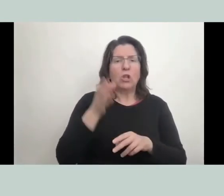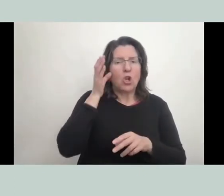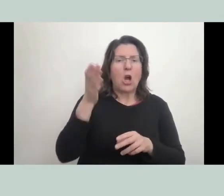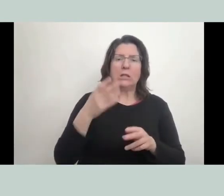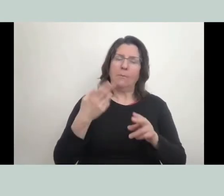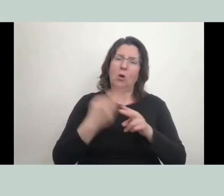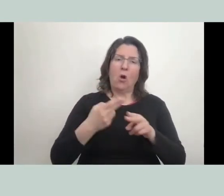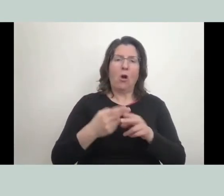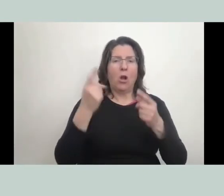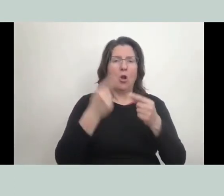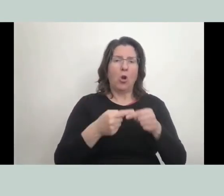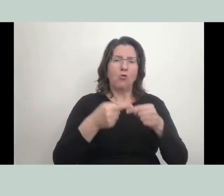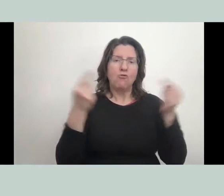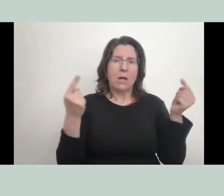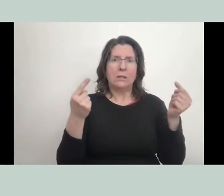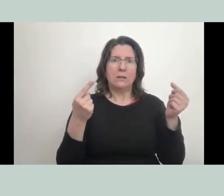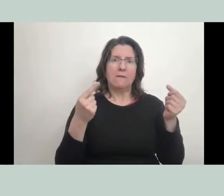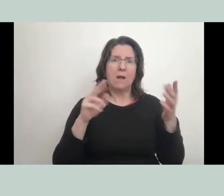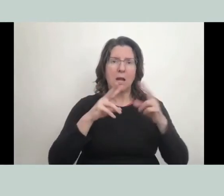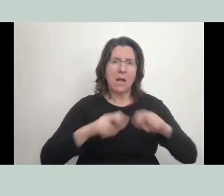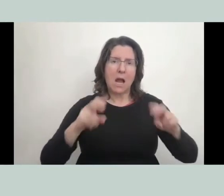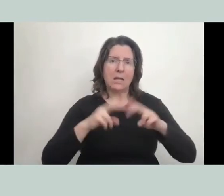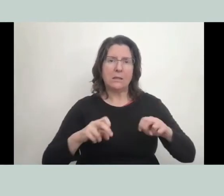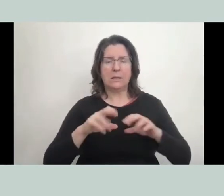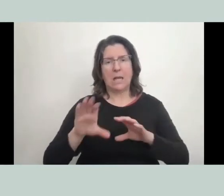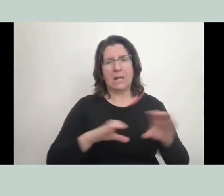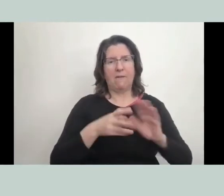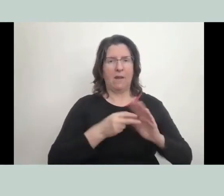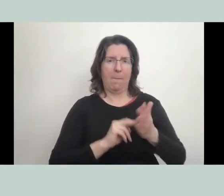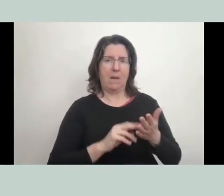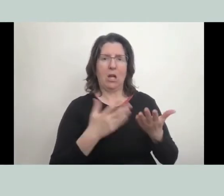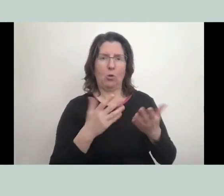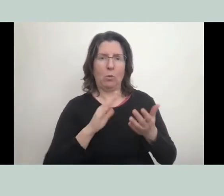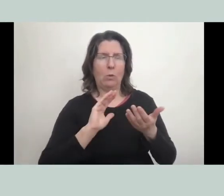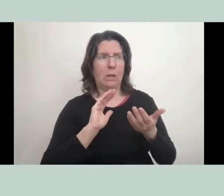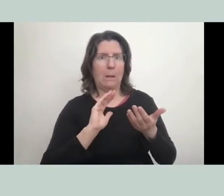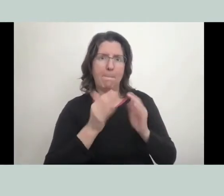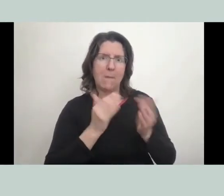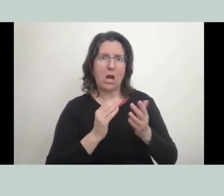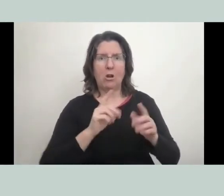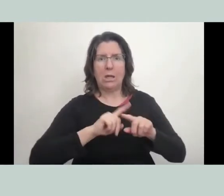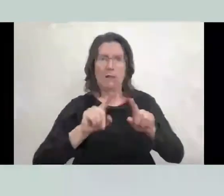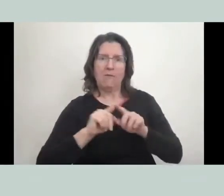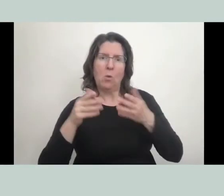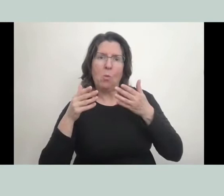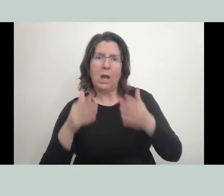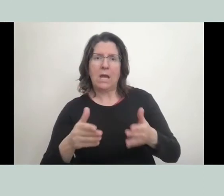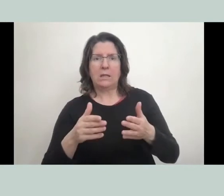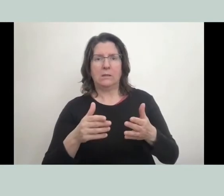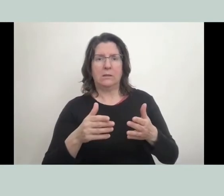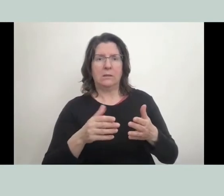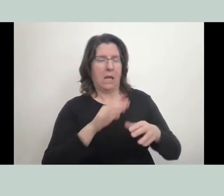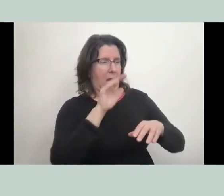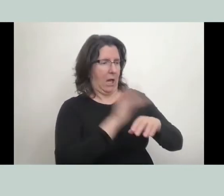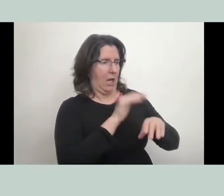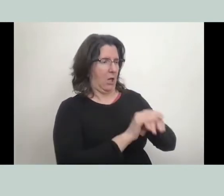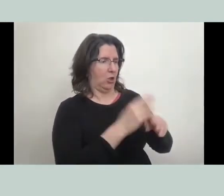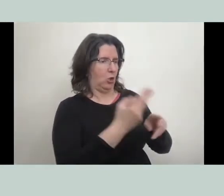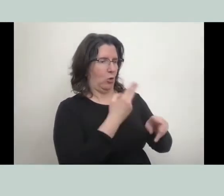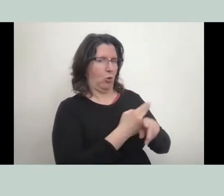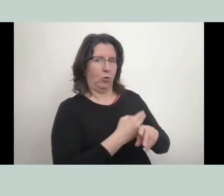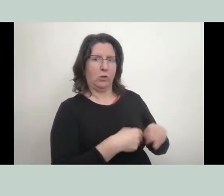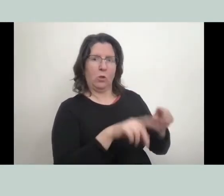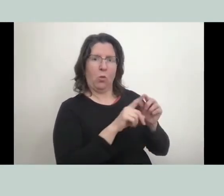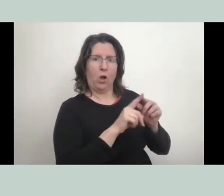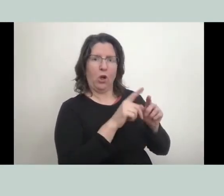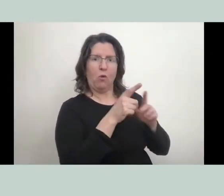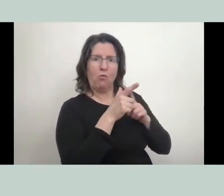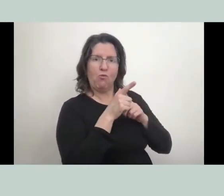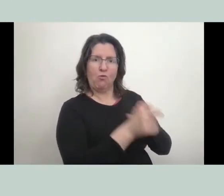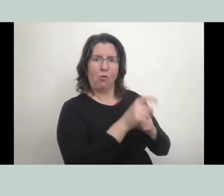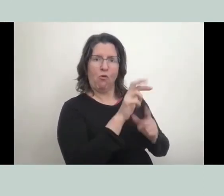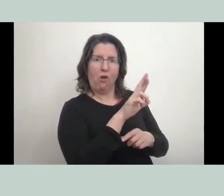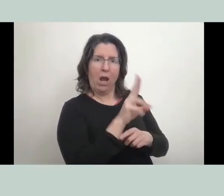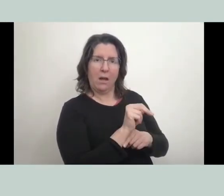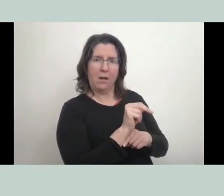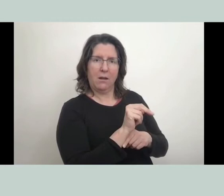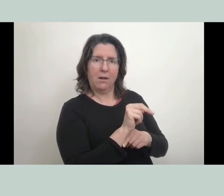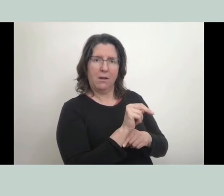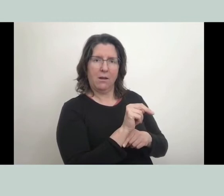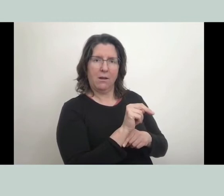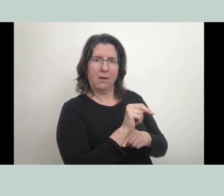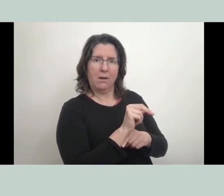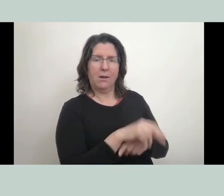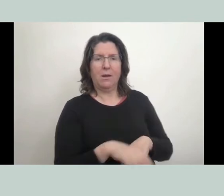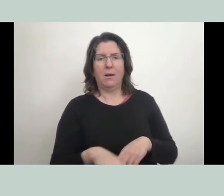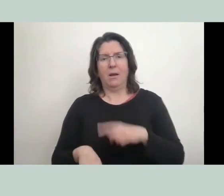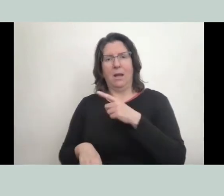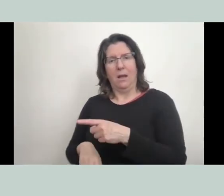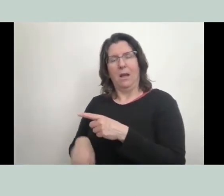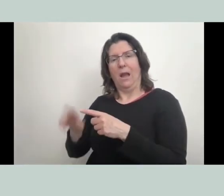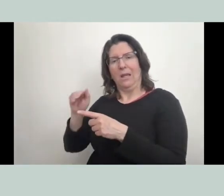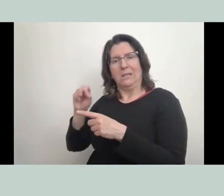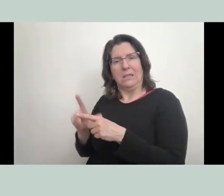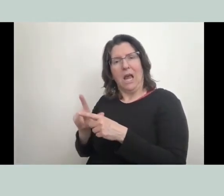I integrate the concept of 'contrastive analysis' activities. For instance, the English word "run" has many meanings - -